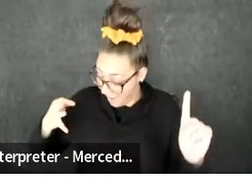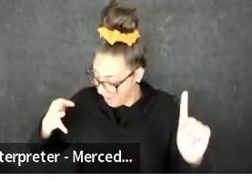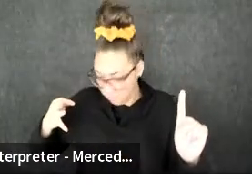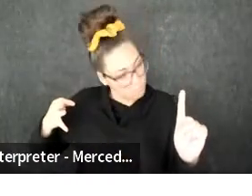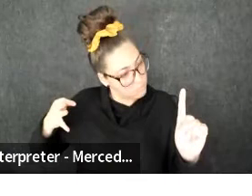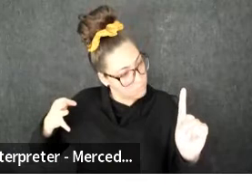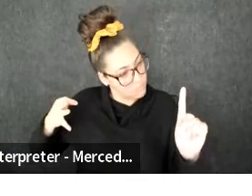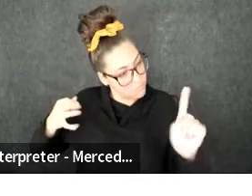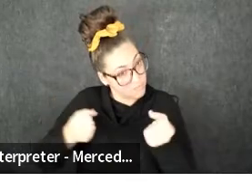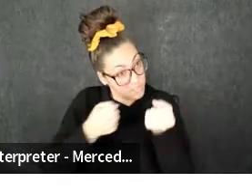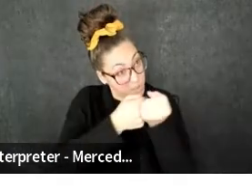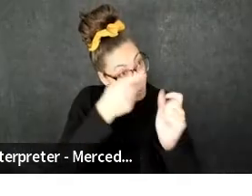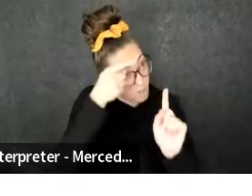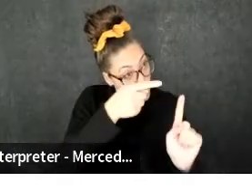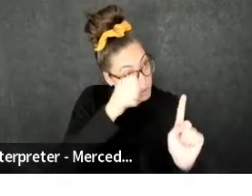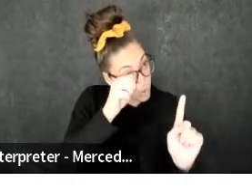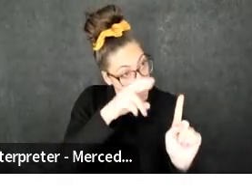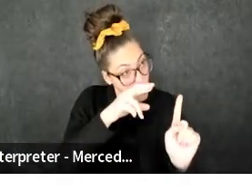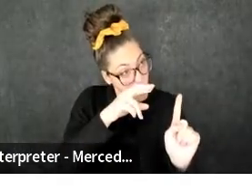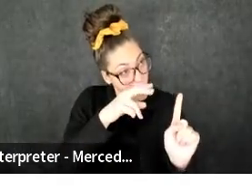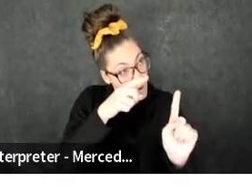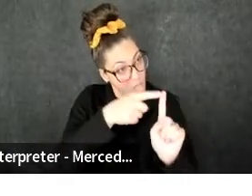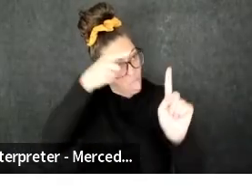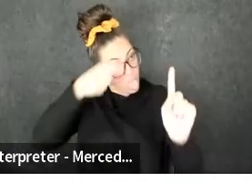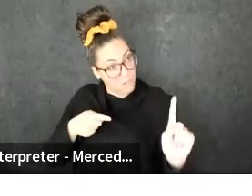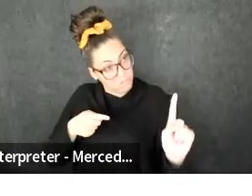I'm sort of jumping around on the screen. Are you stating your goals in a positive way?